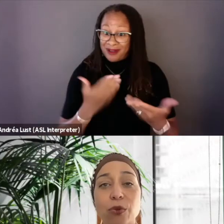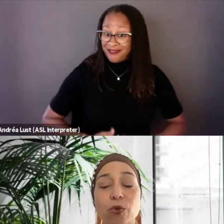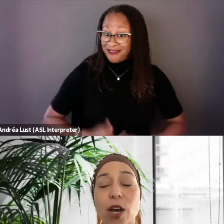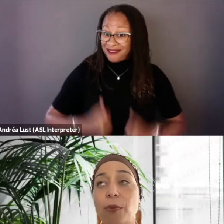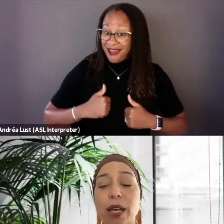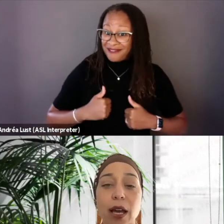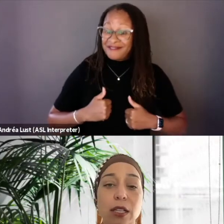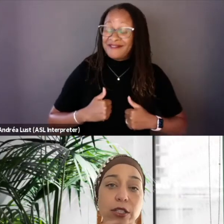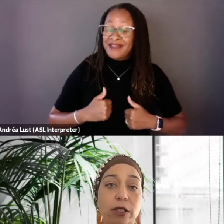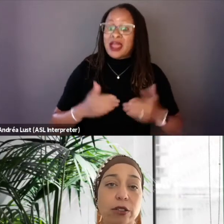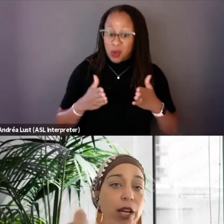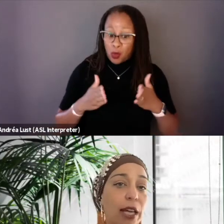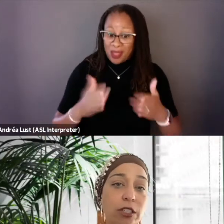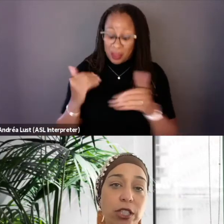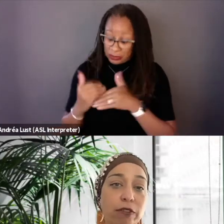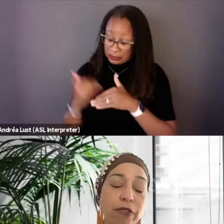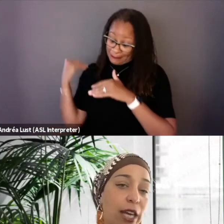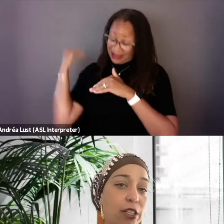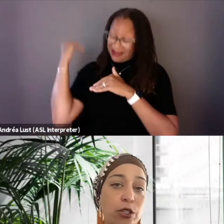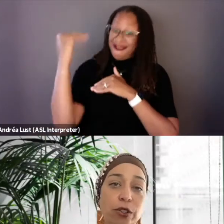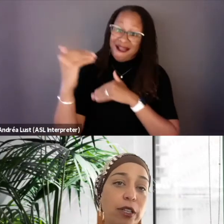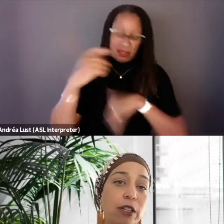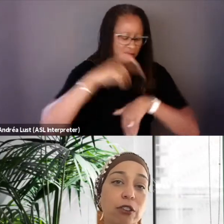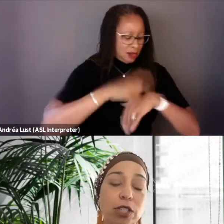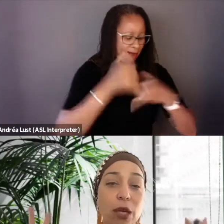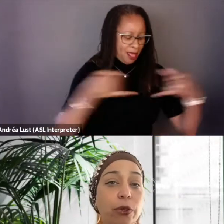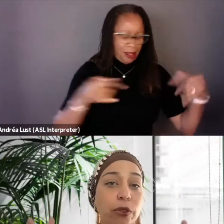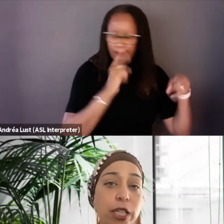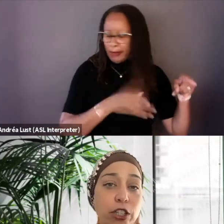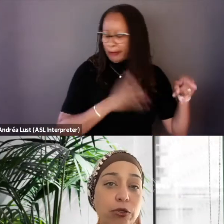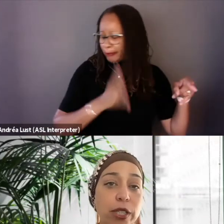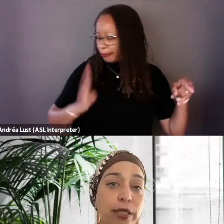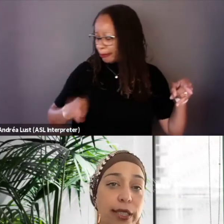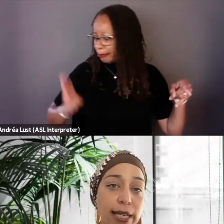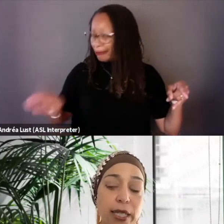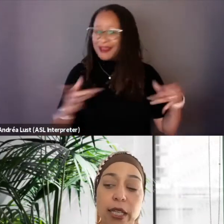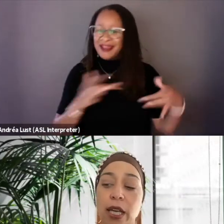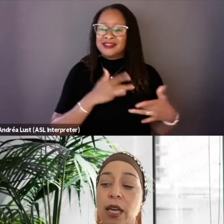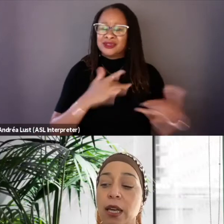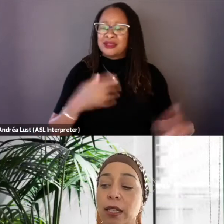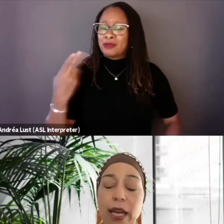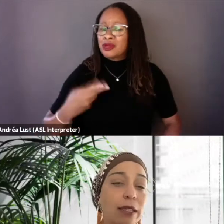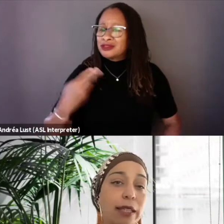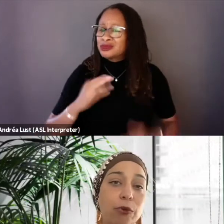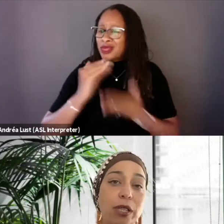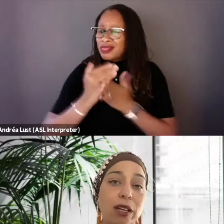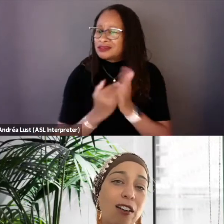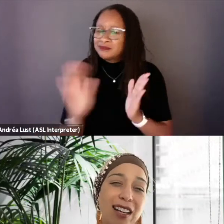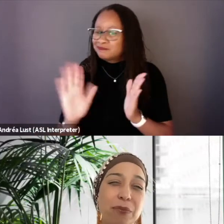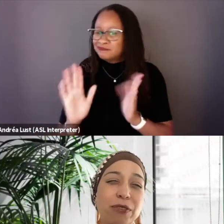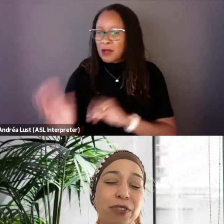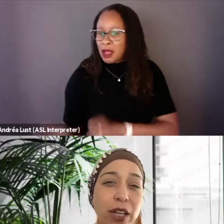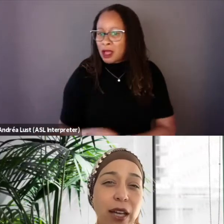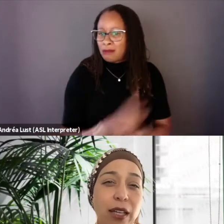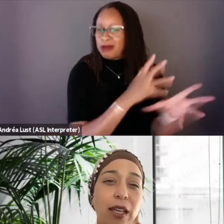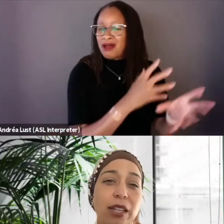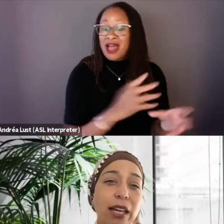was well beyond just the chronology of events or, you know, your typical history lesson that it would all kind of be for not.